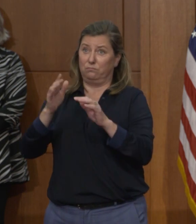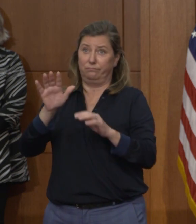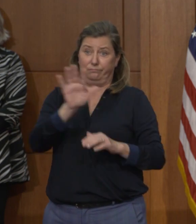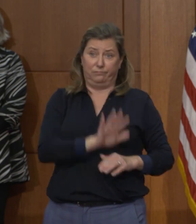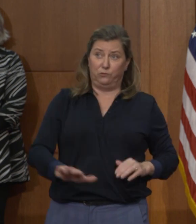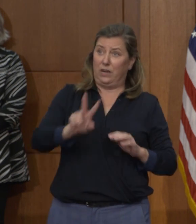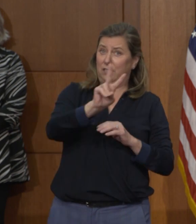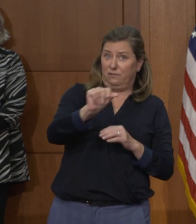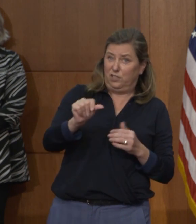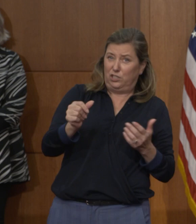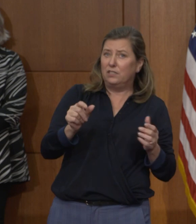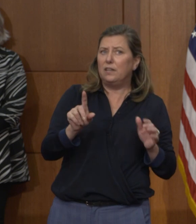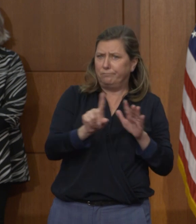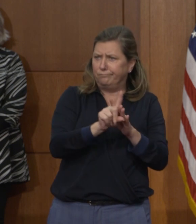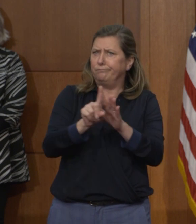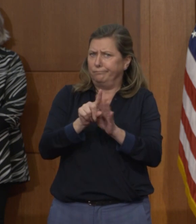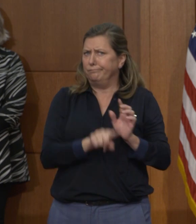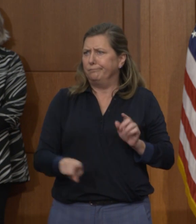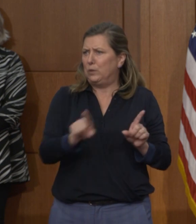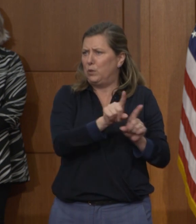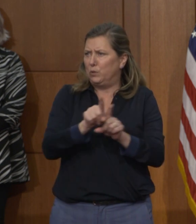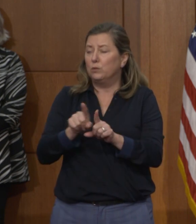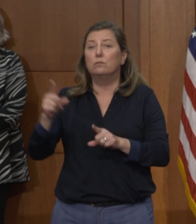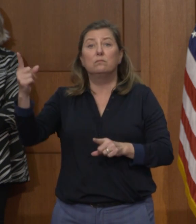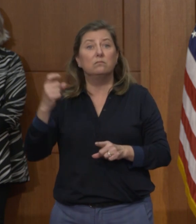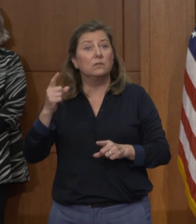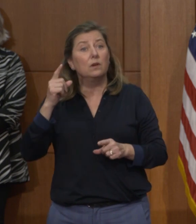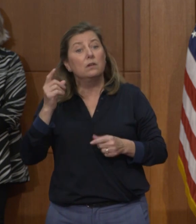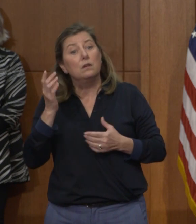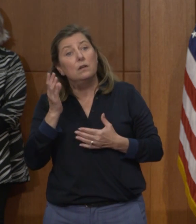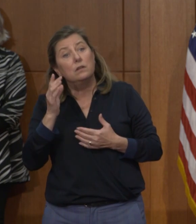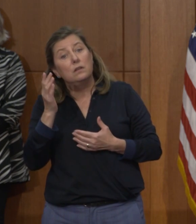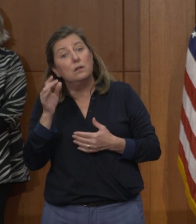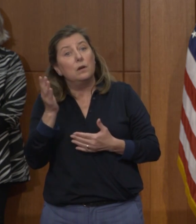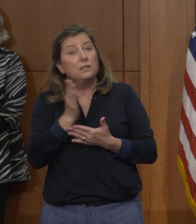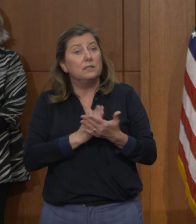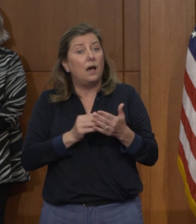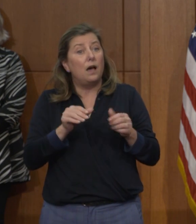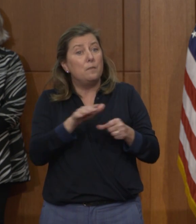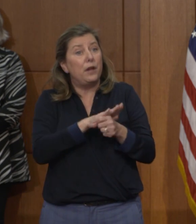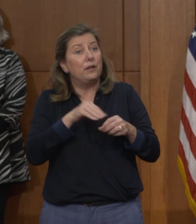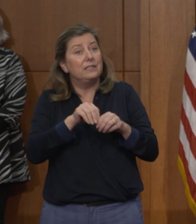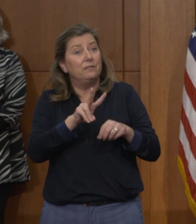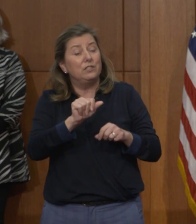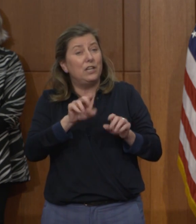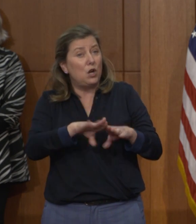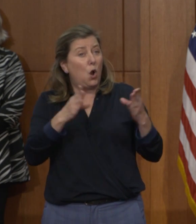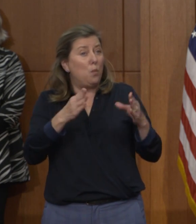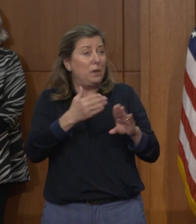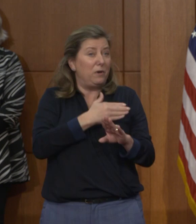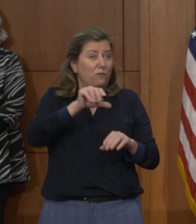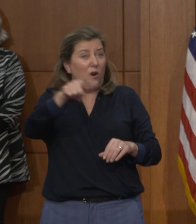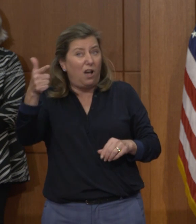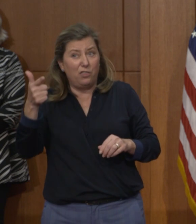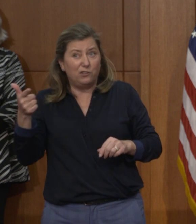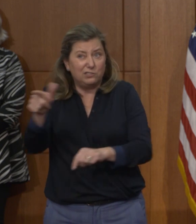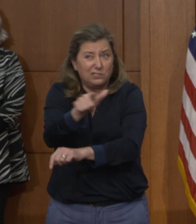They've had, uh, larger numbers of, of positive tests, larger numbers of, of hospitalizations. But we've seen spotty, uh, uh,